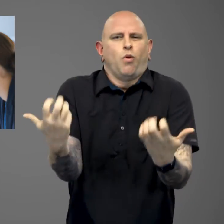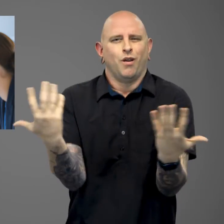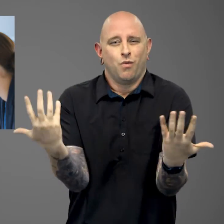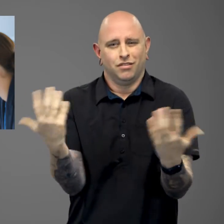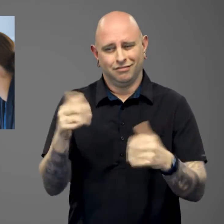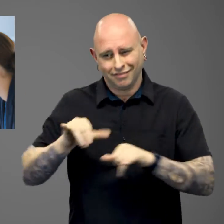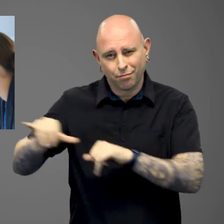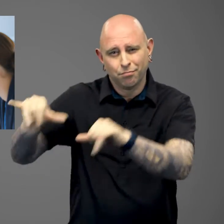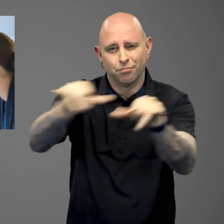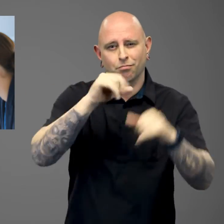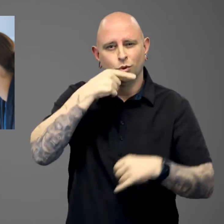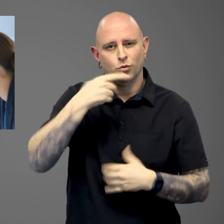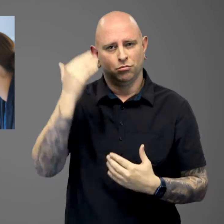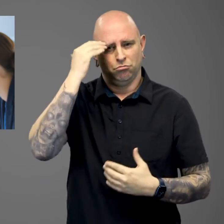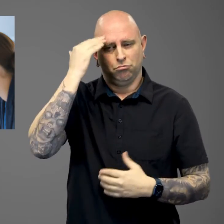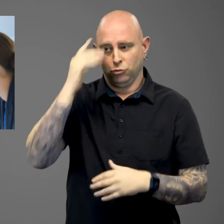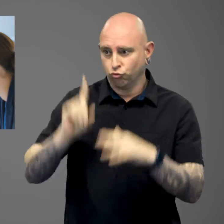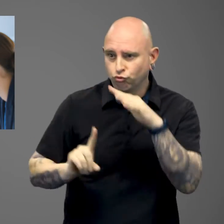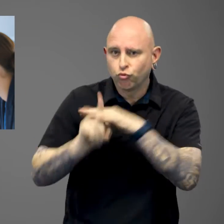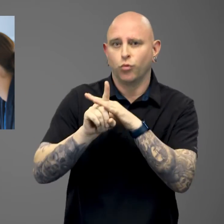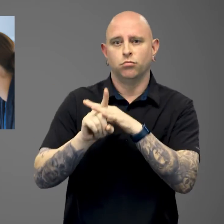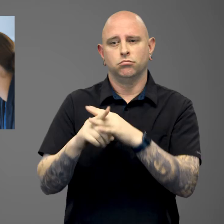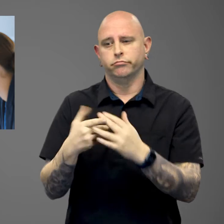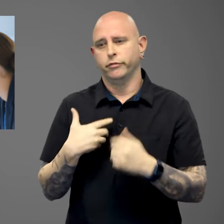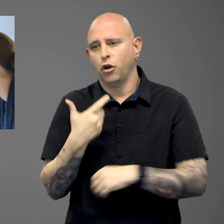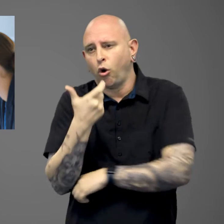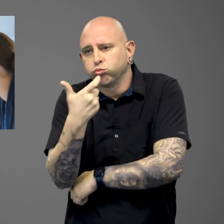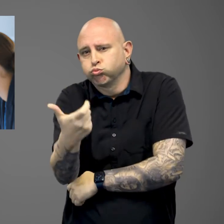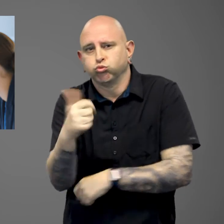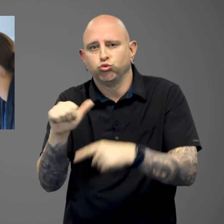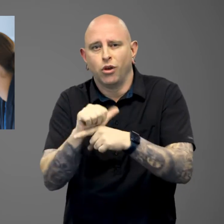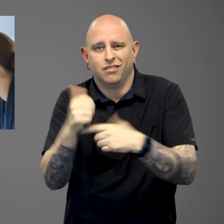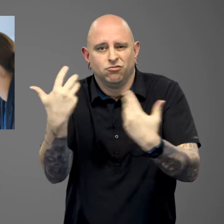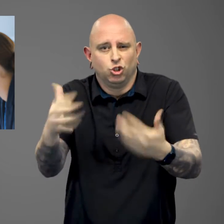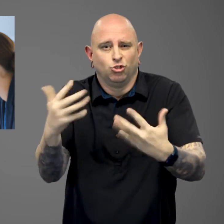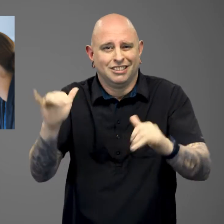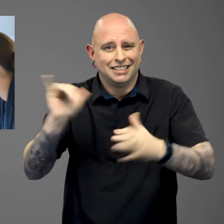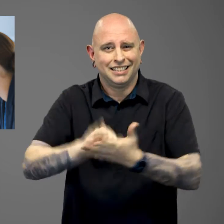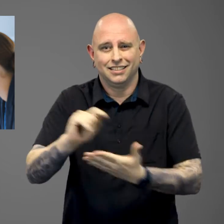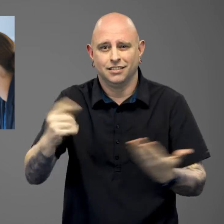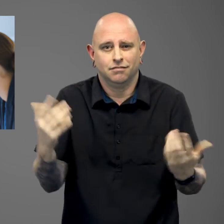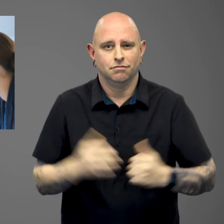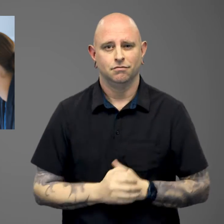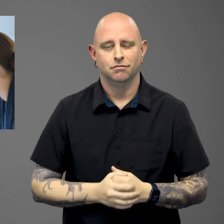Frankly, I just want to attend training with my co-workers.